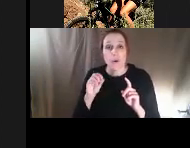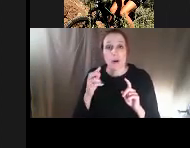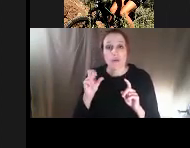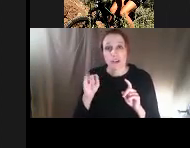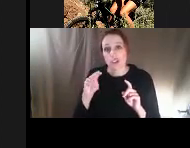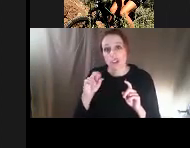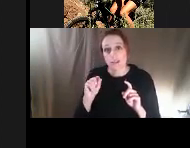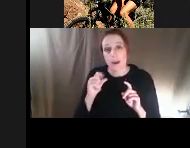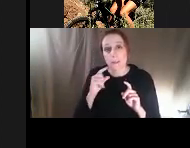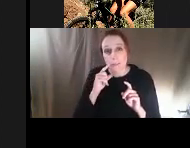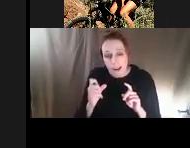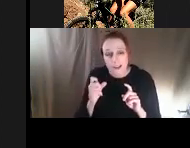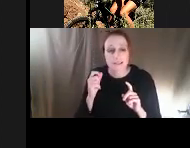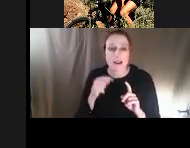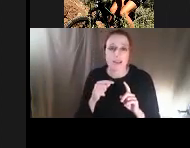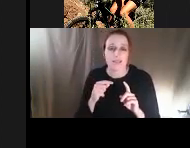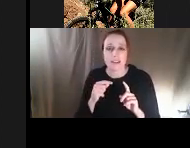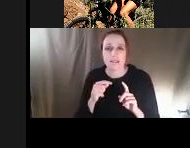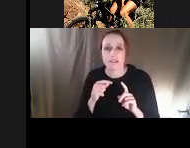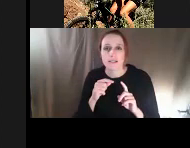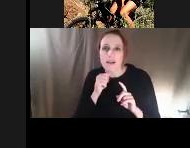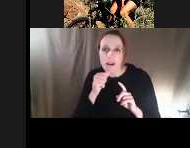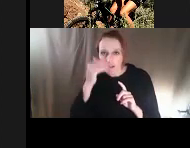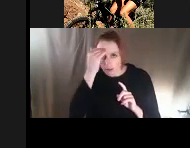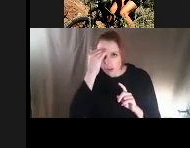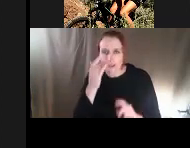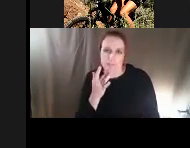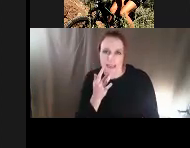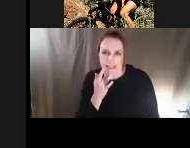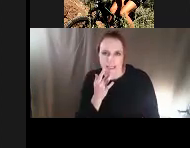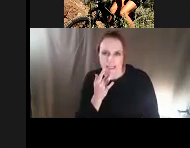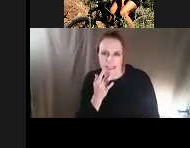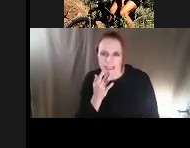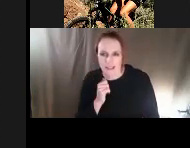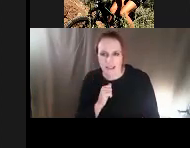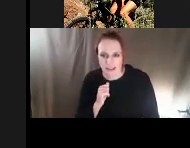people who engage in microaggressions are us. They are us, period.